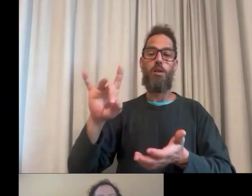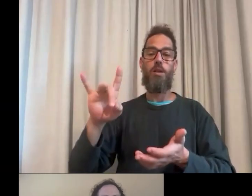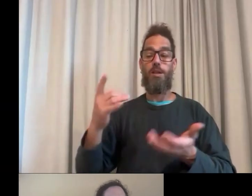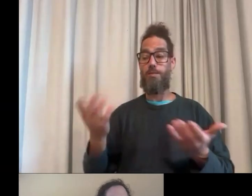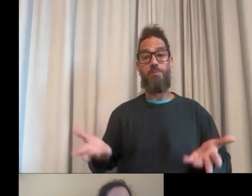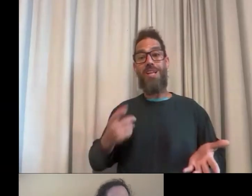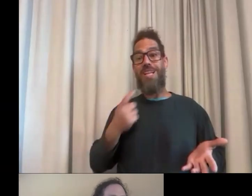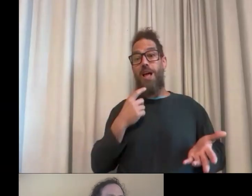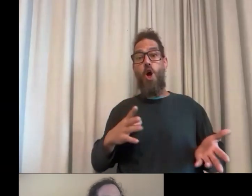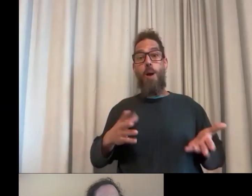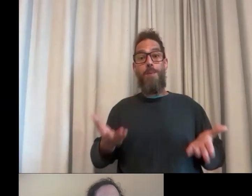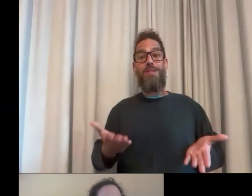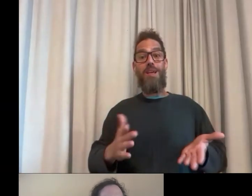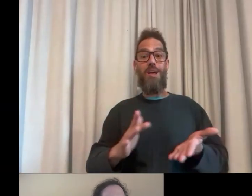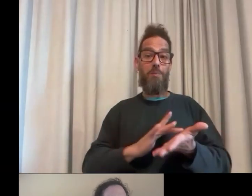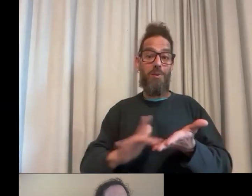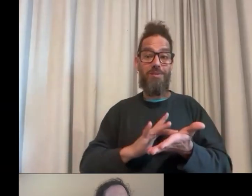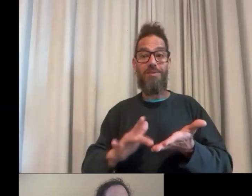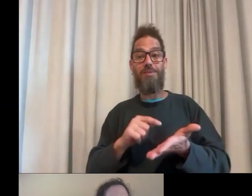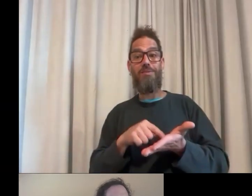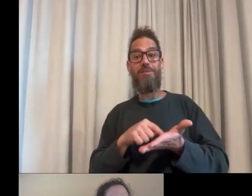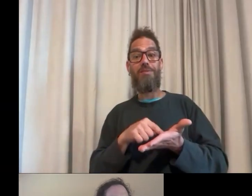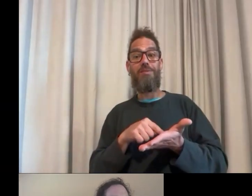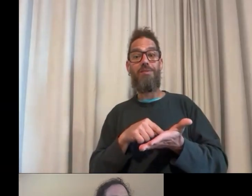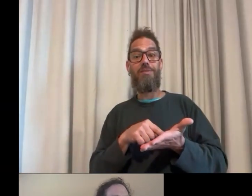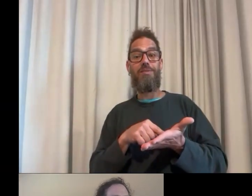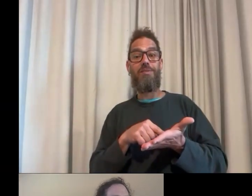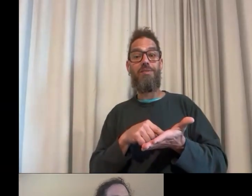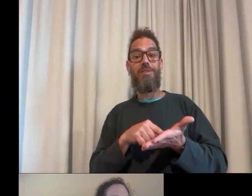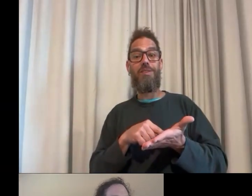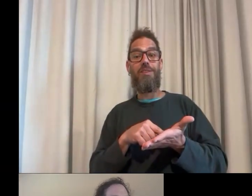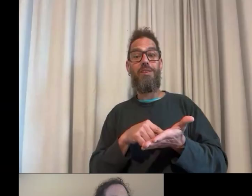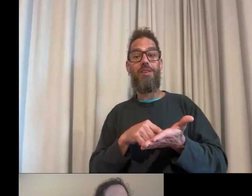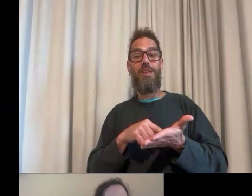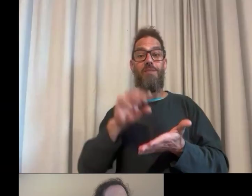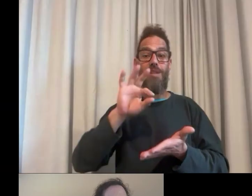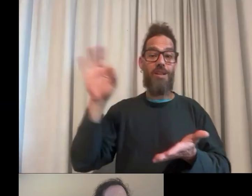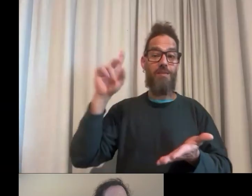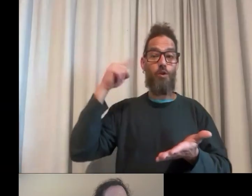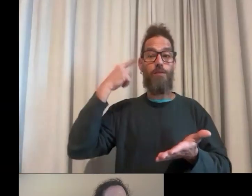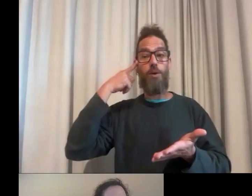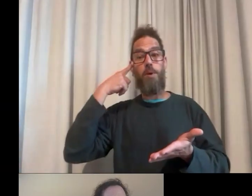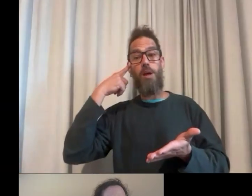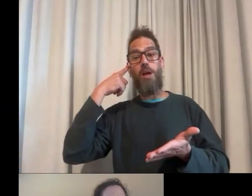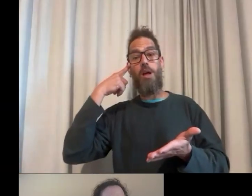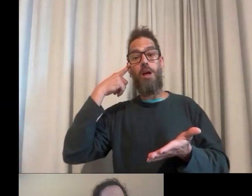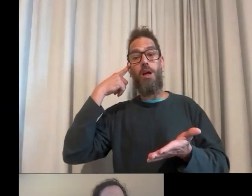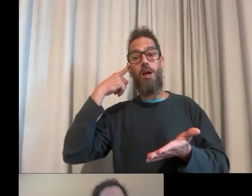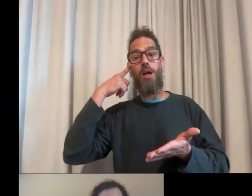But for existing apps, all of the obligated entities,